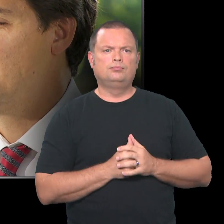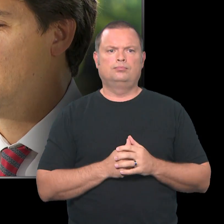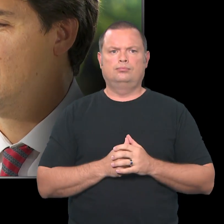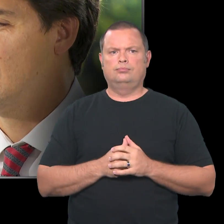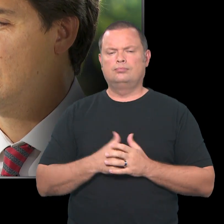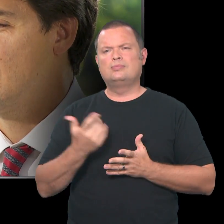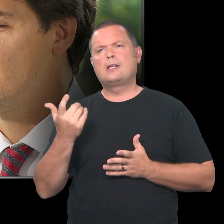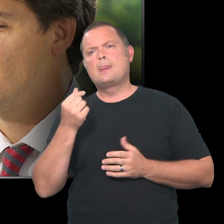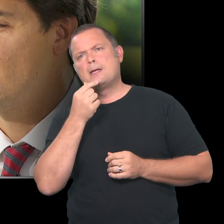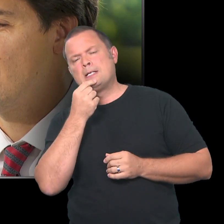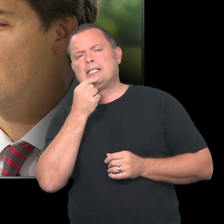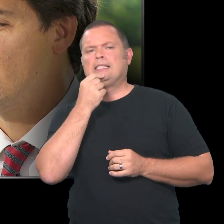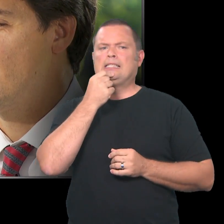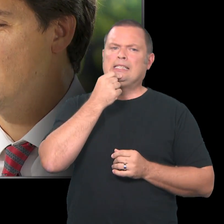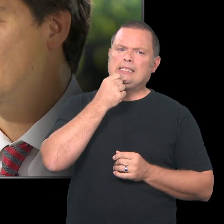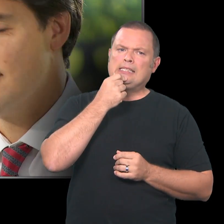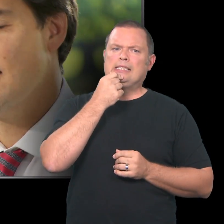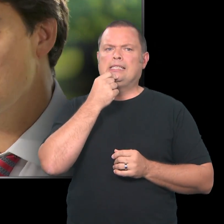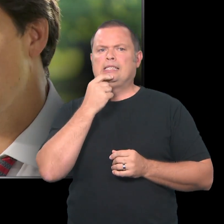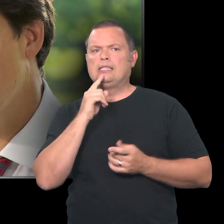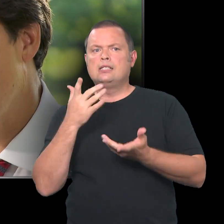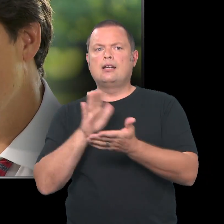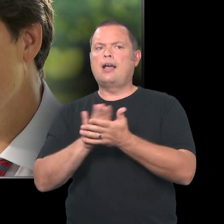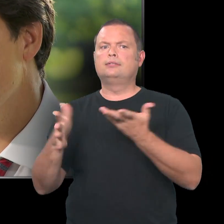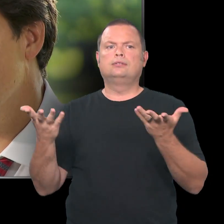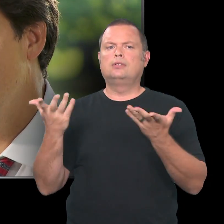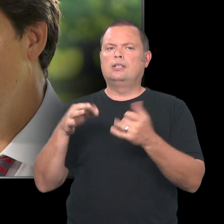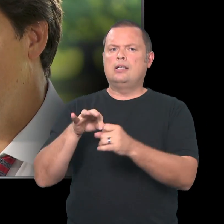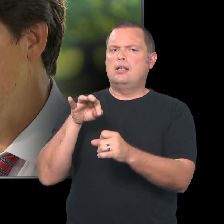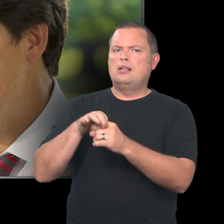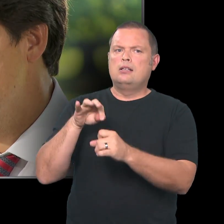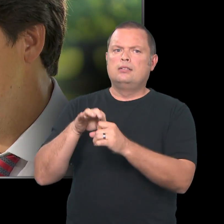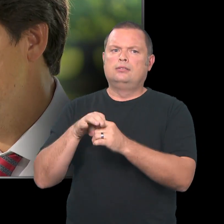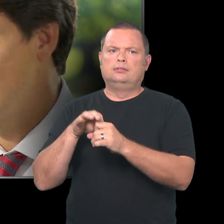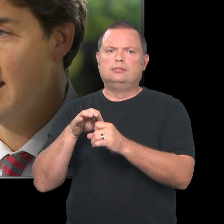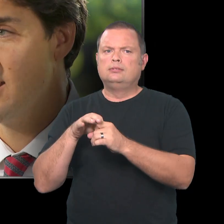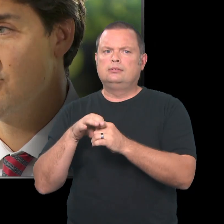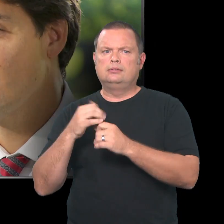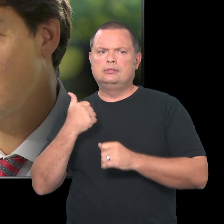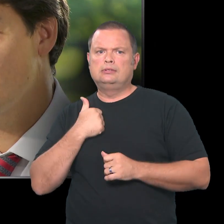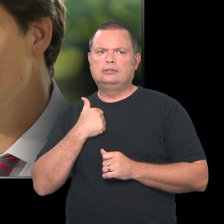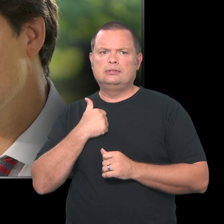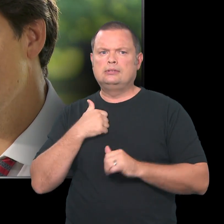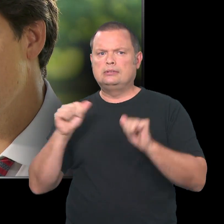No. The nice thing about elections